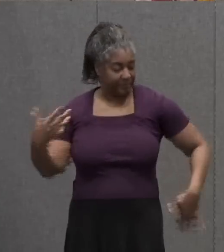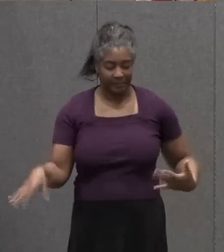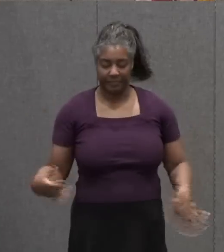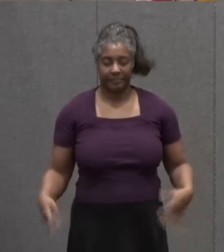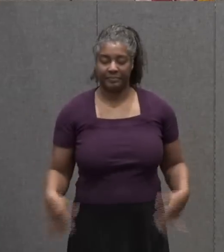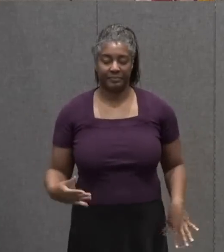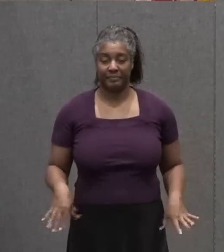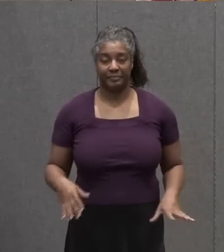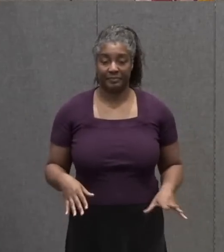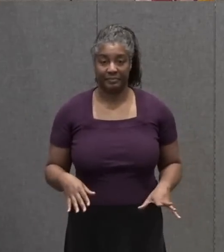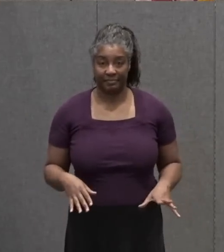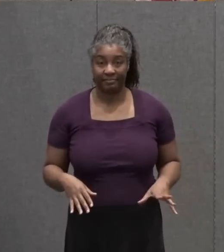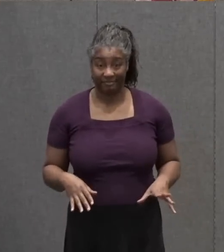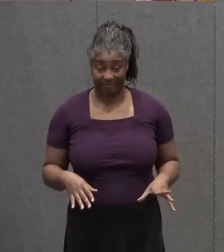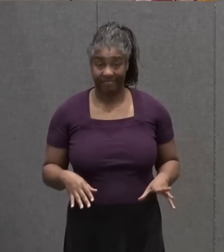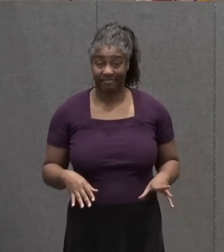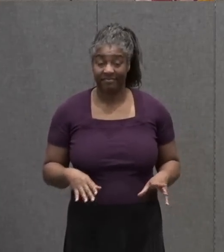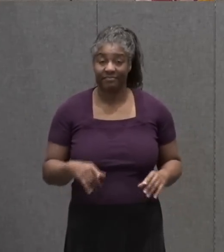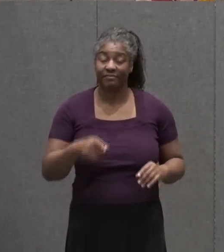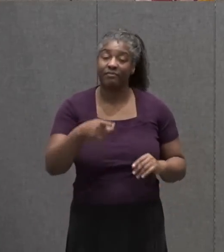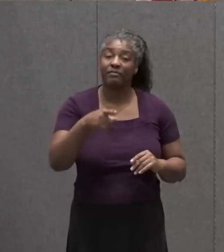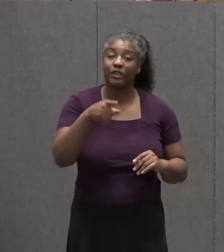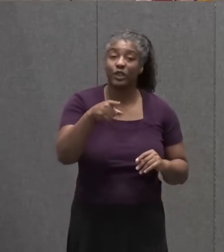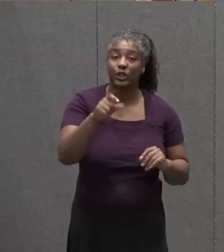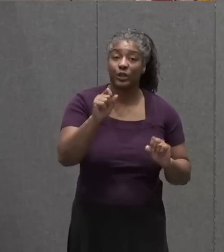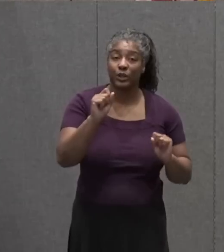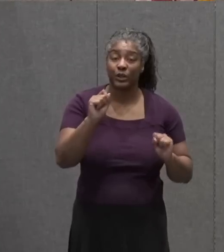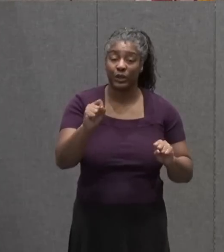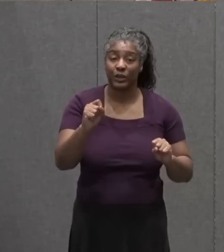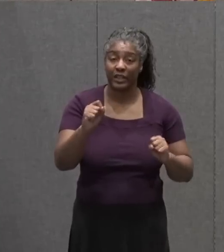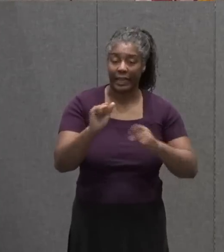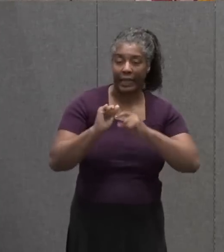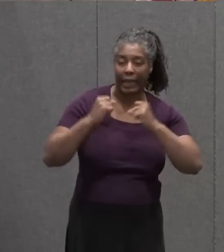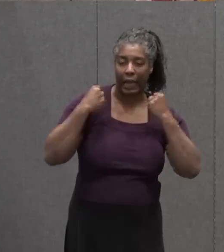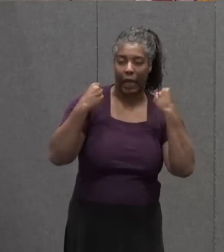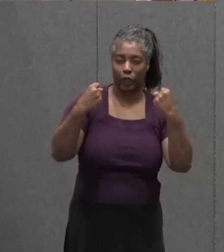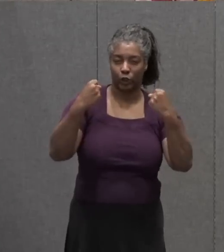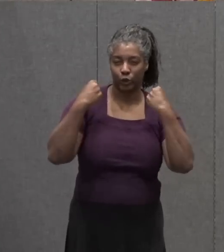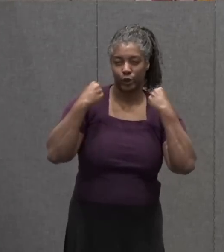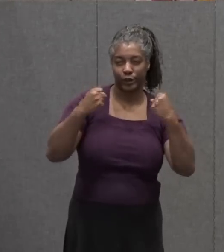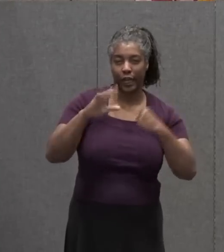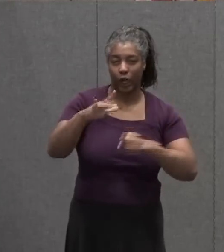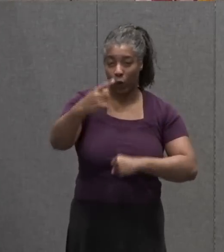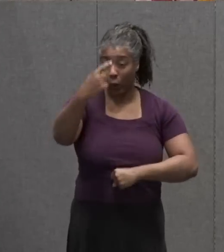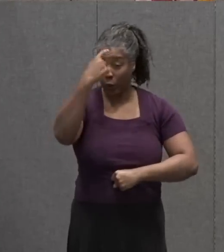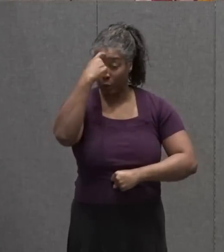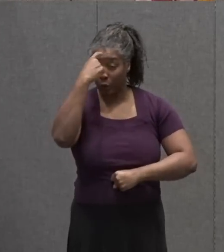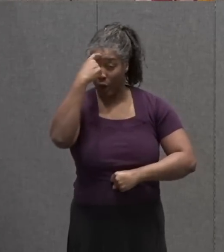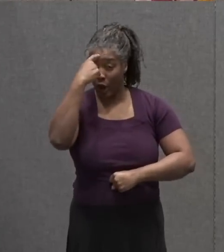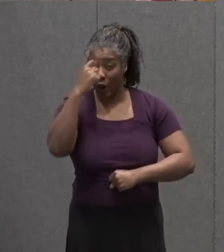workout your brain with focus power and with remember power.